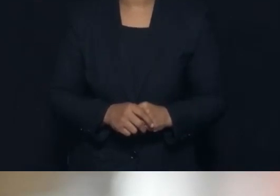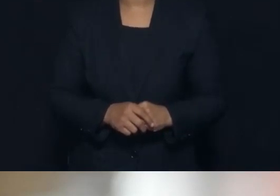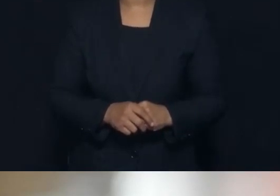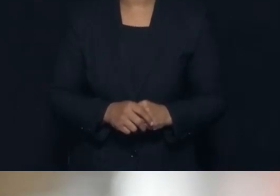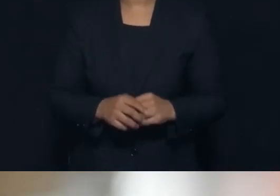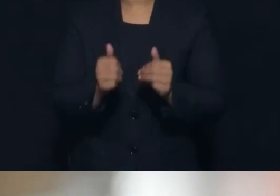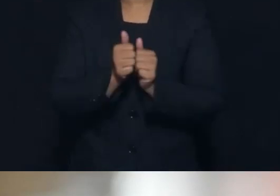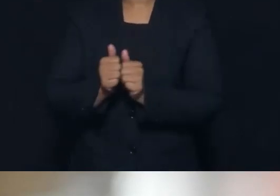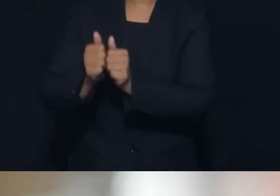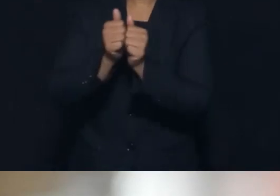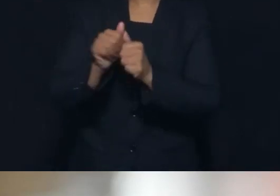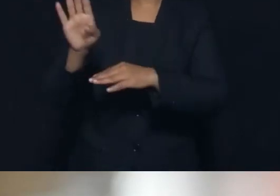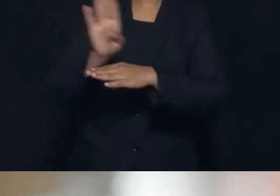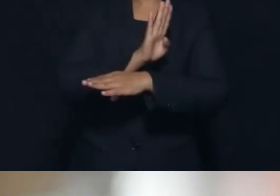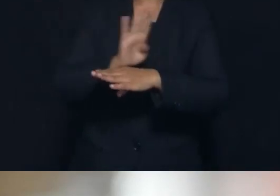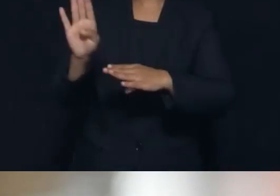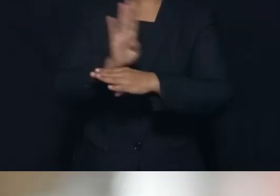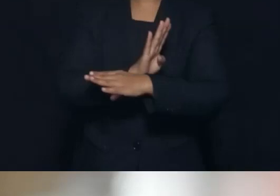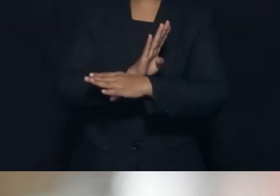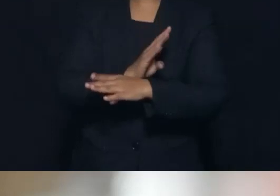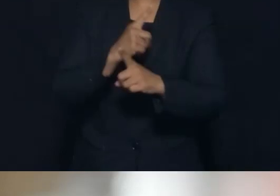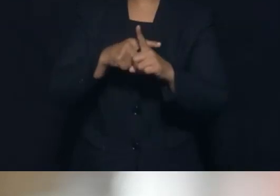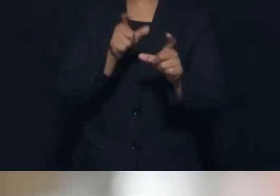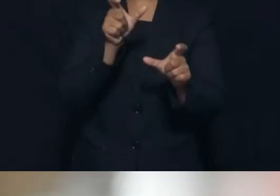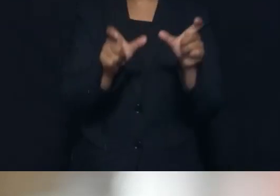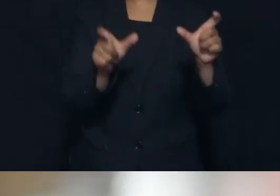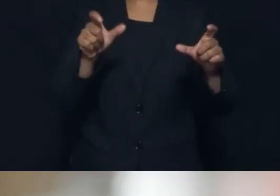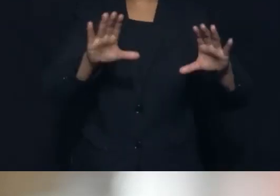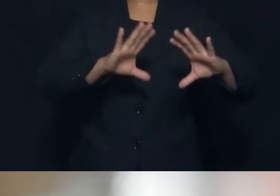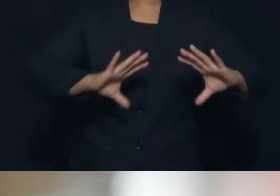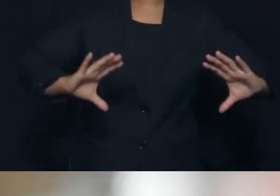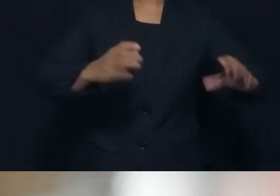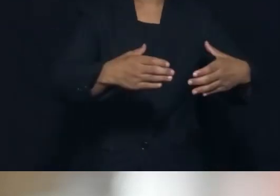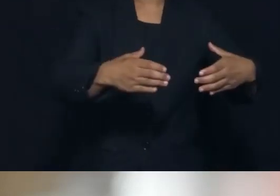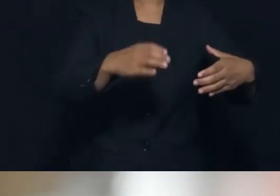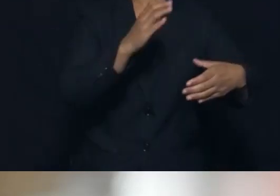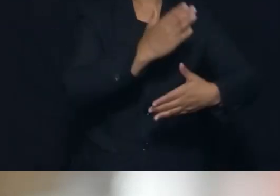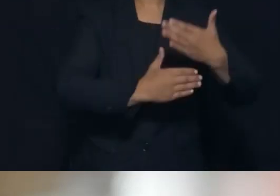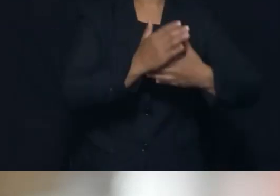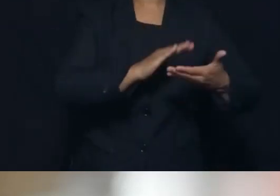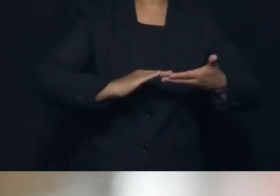You mentioned banking, buying online, for example. Even access to care of medical records because of identification issues.